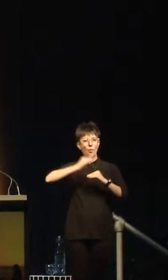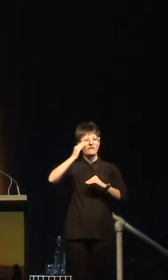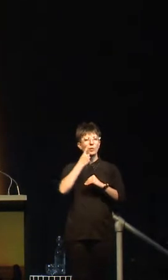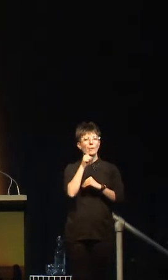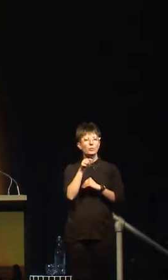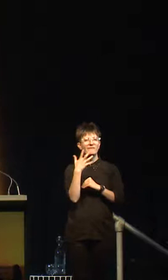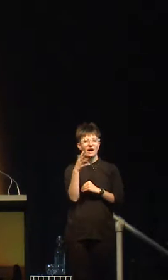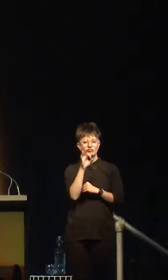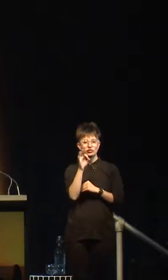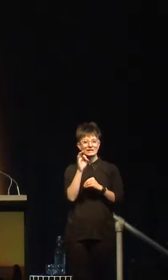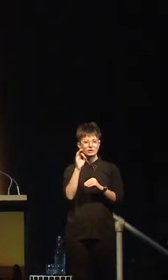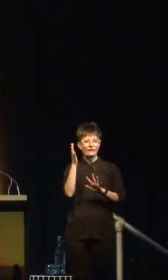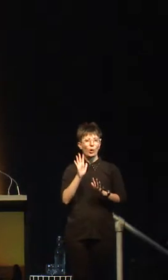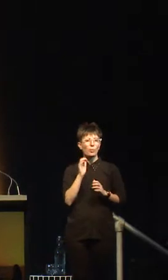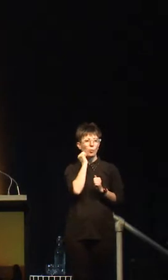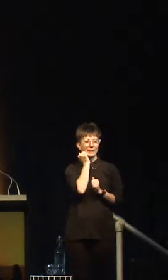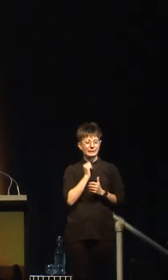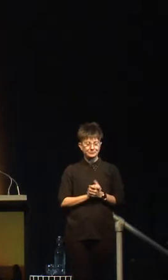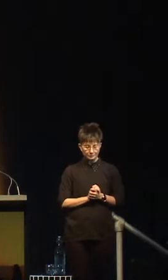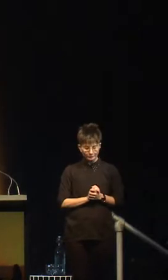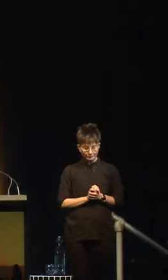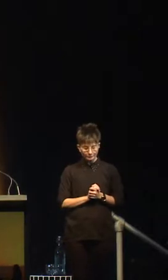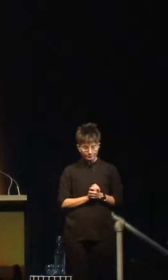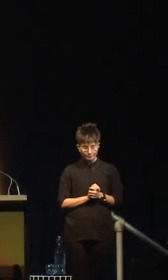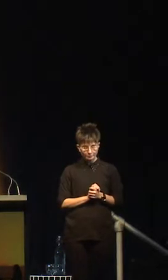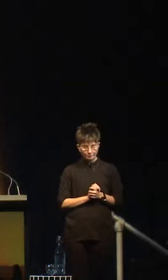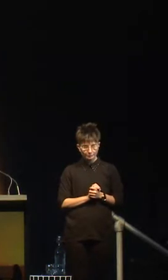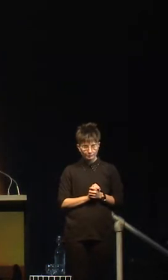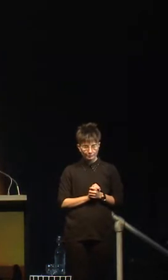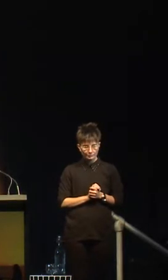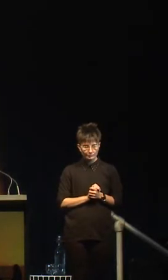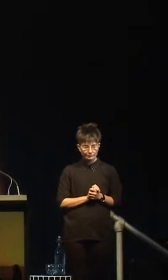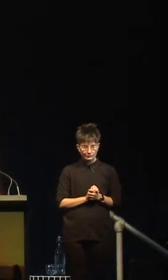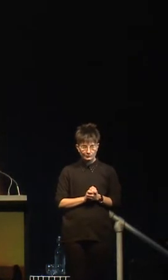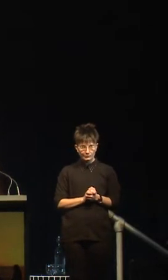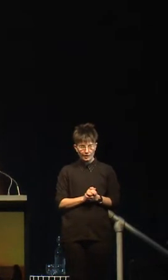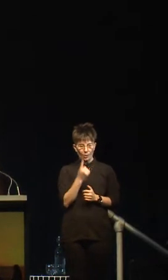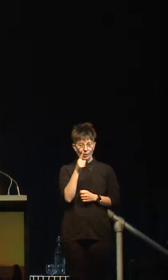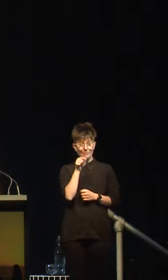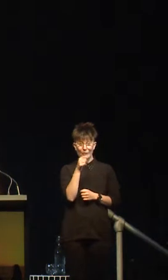of global warming’. To remind you, at 1 and 1/2 degrees of global warming we're looking